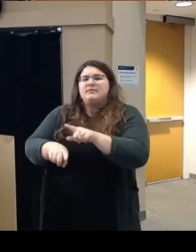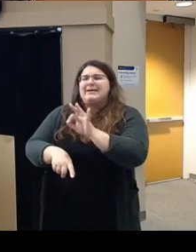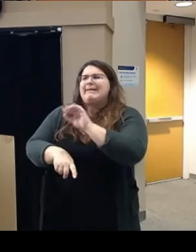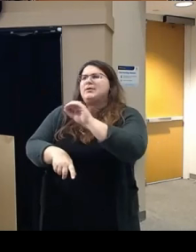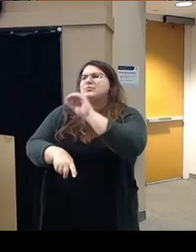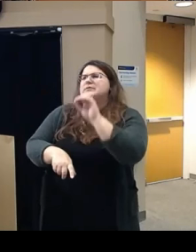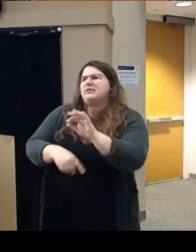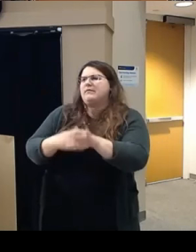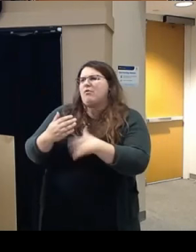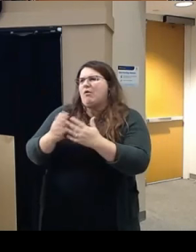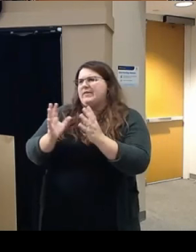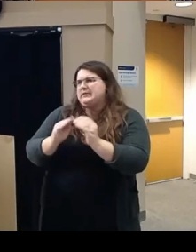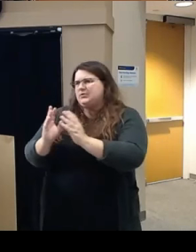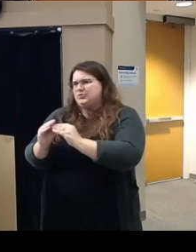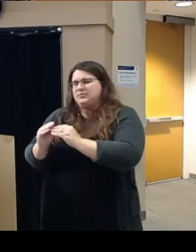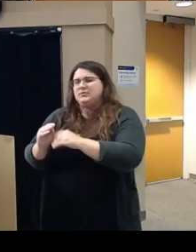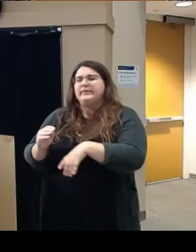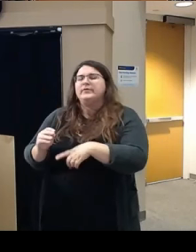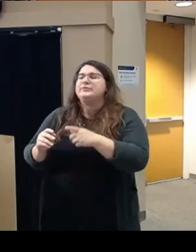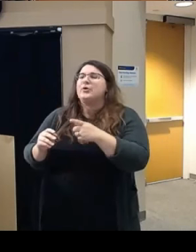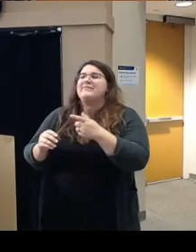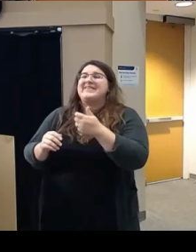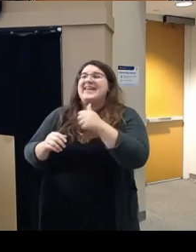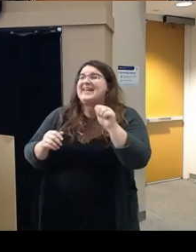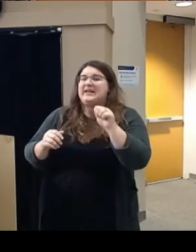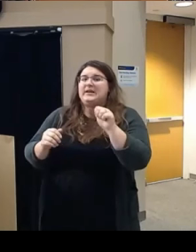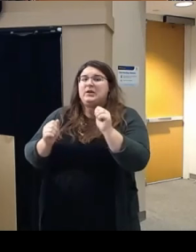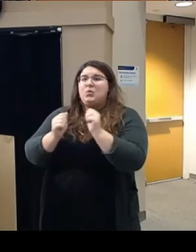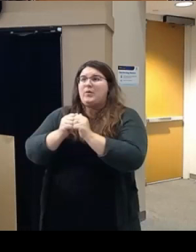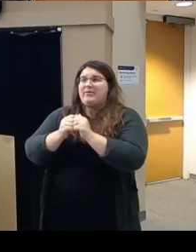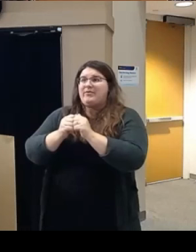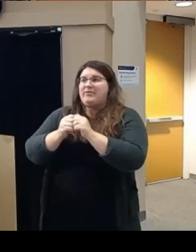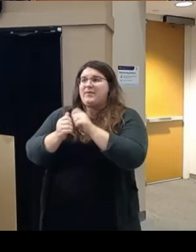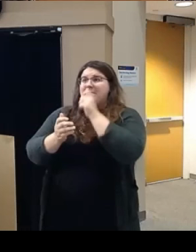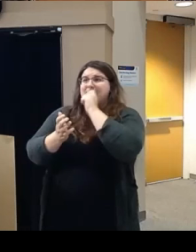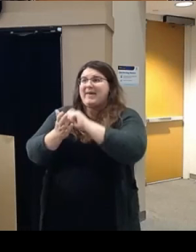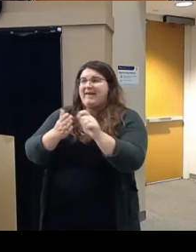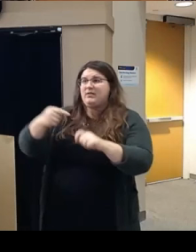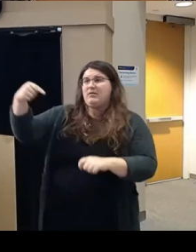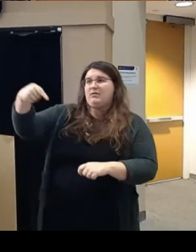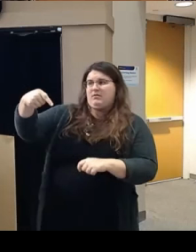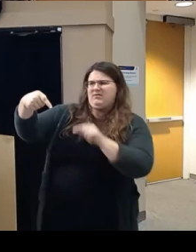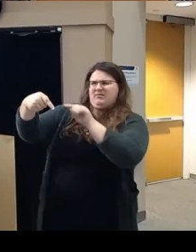um so anything you can anything that has a pencil next to it you can edit and the other piece that